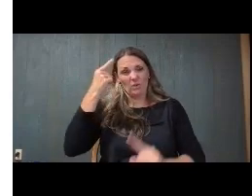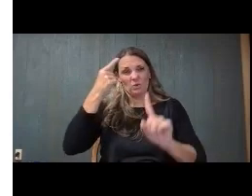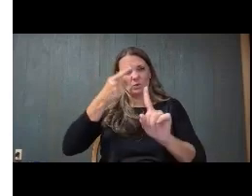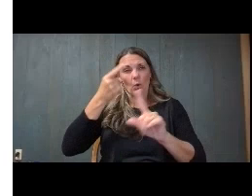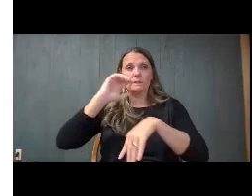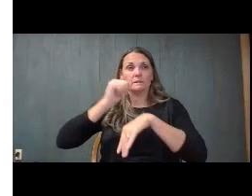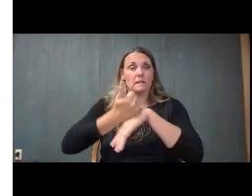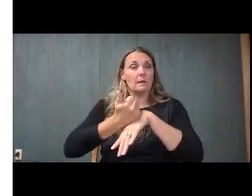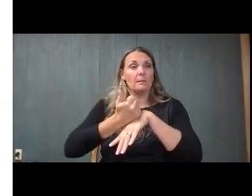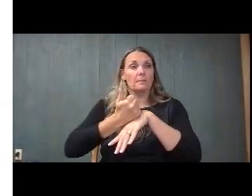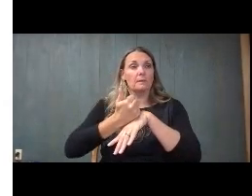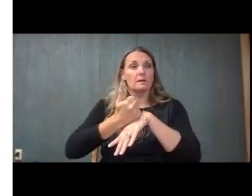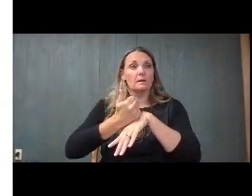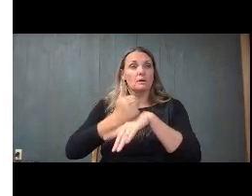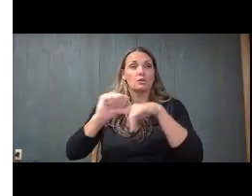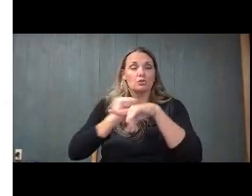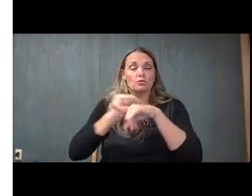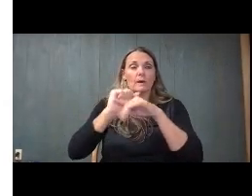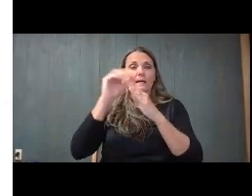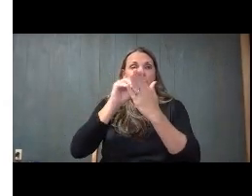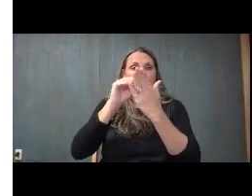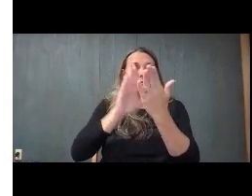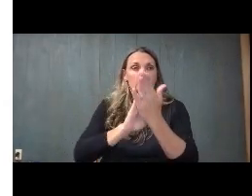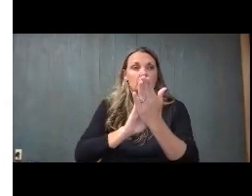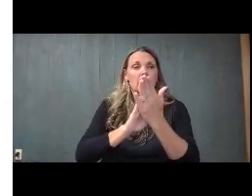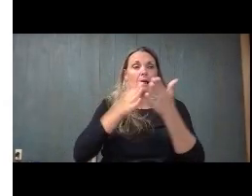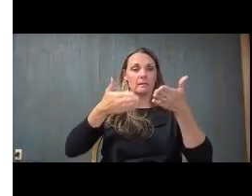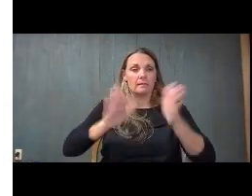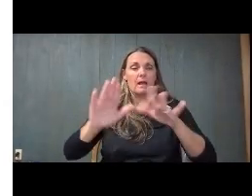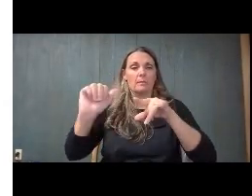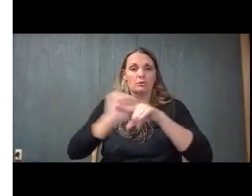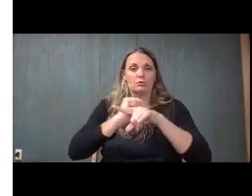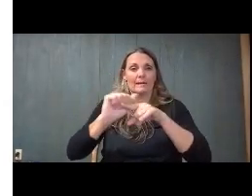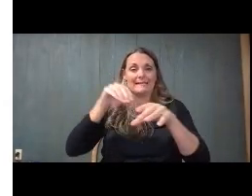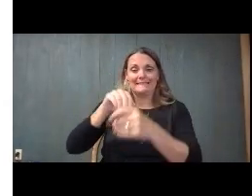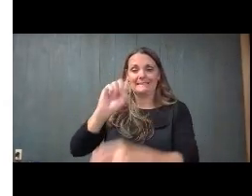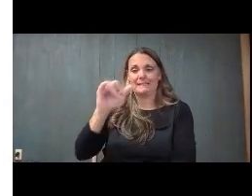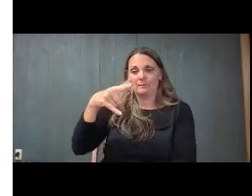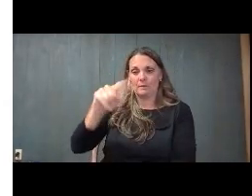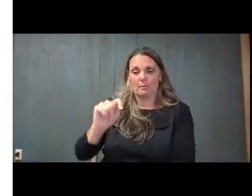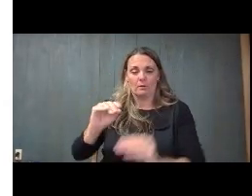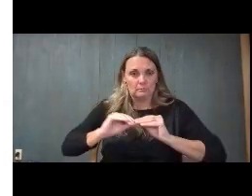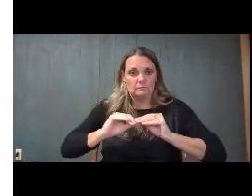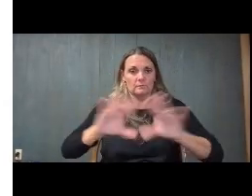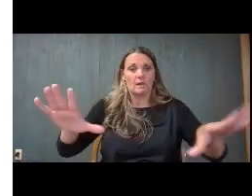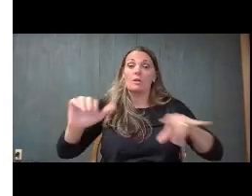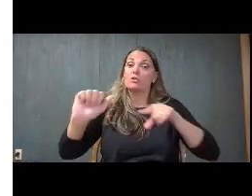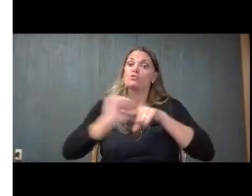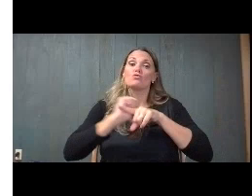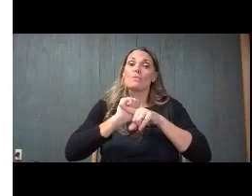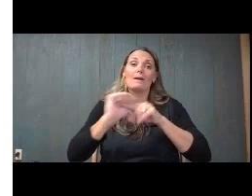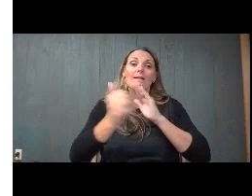in September to list the allowable train expenses. The training guide will be all inclusive,